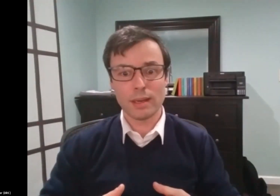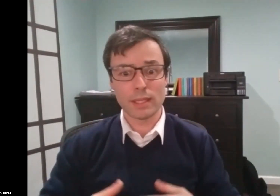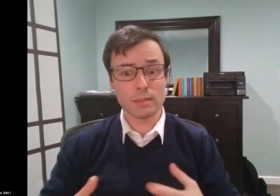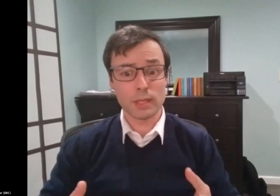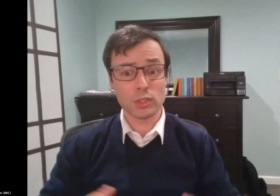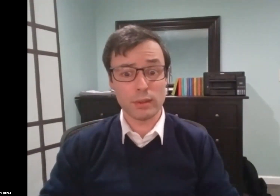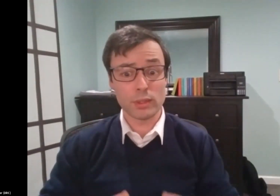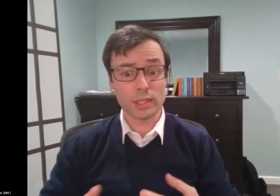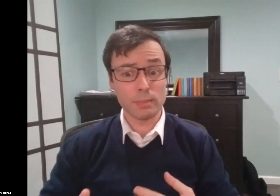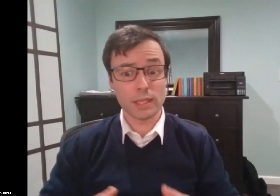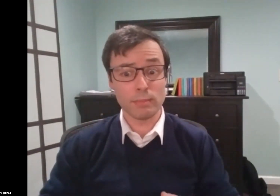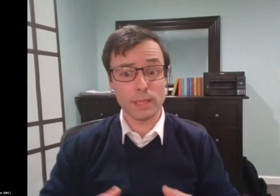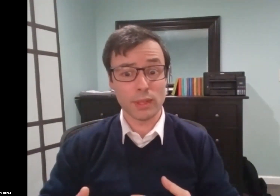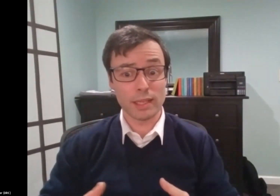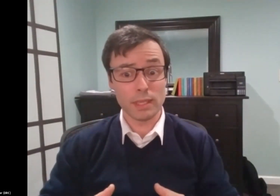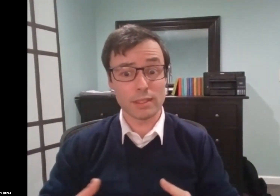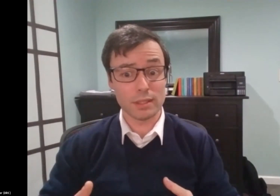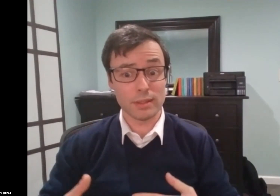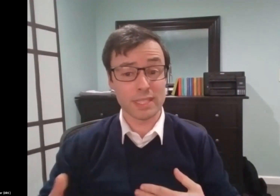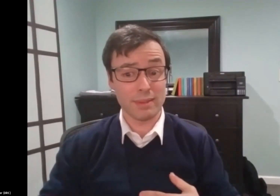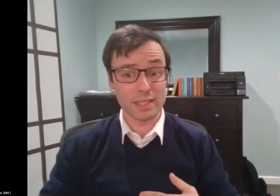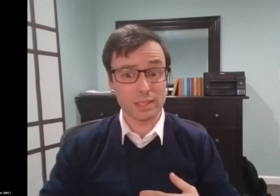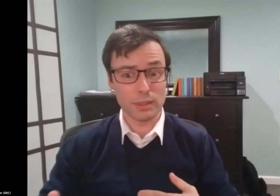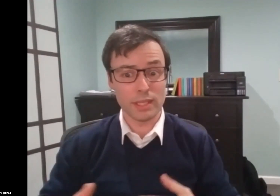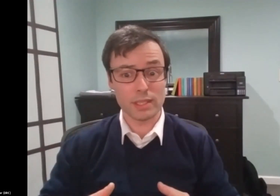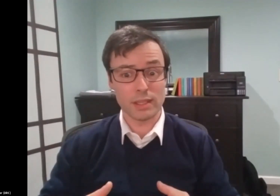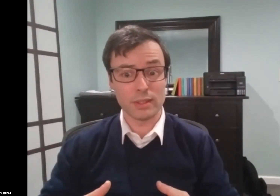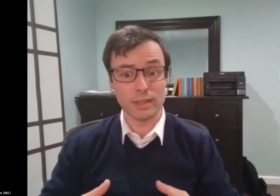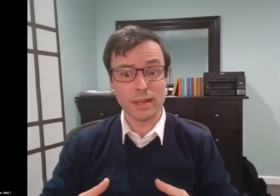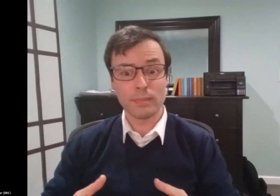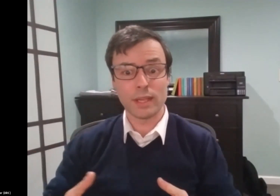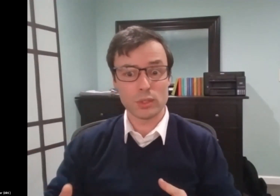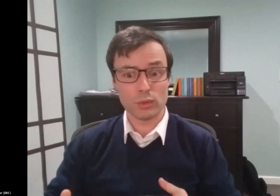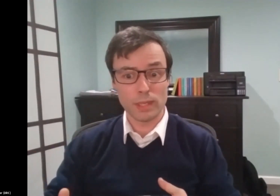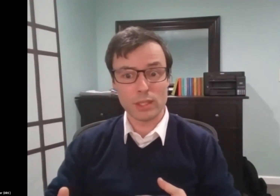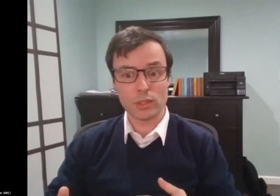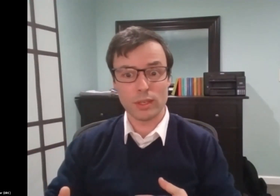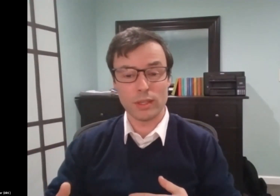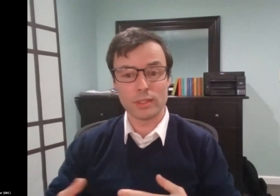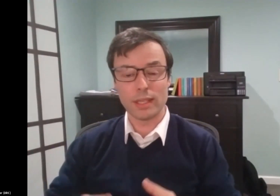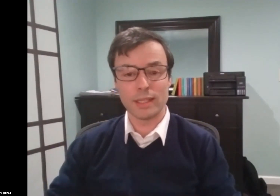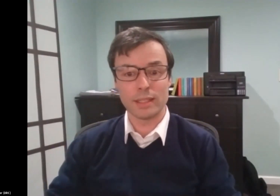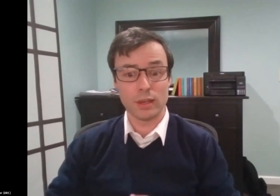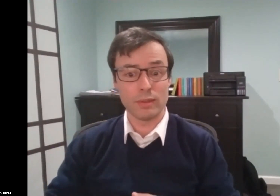and/or developmental disabilities and patients with cognitive impairments. That is a much marrower subset of